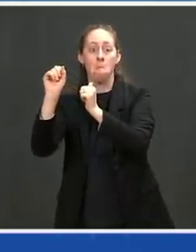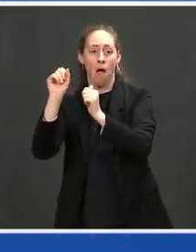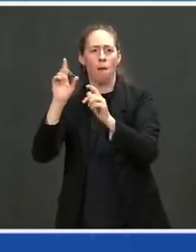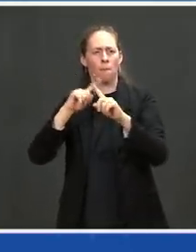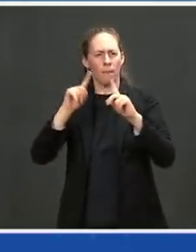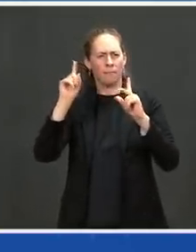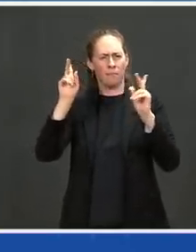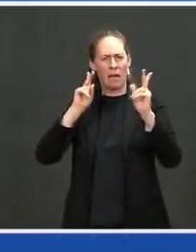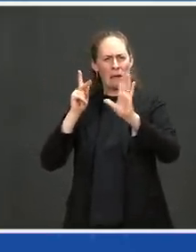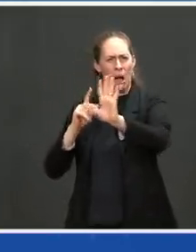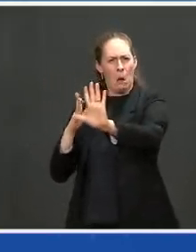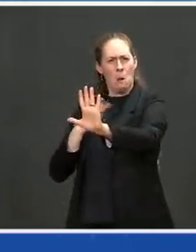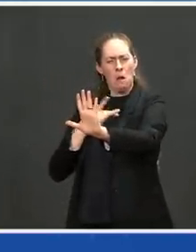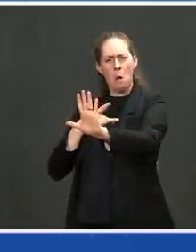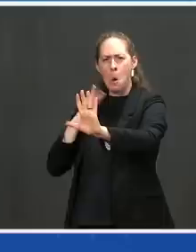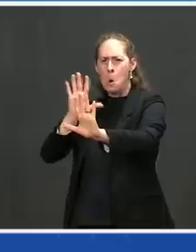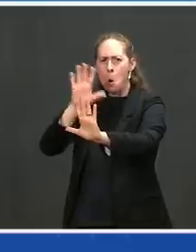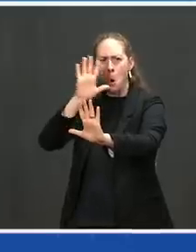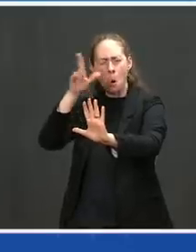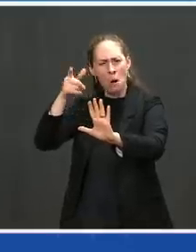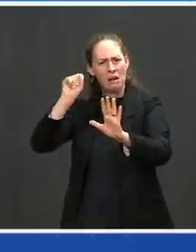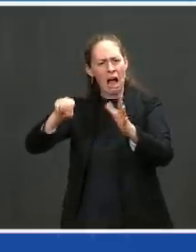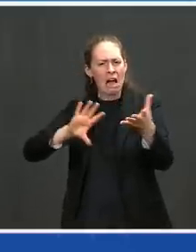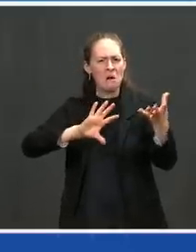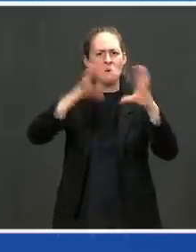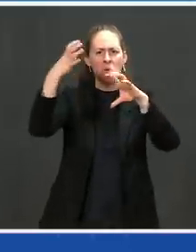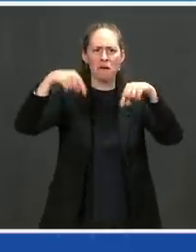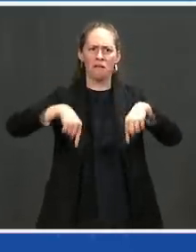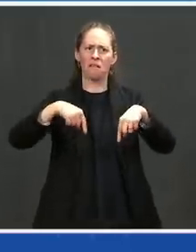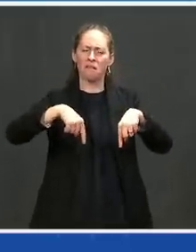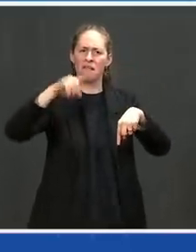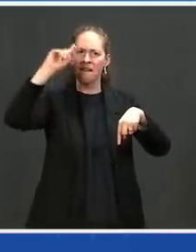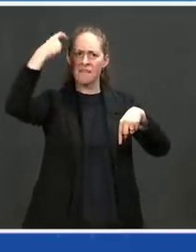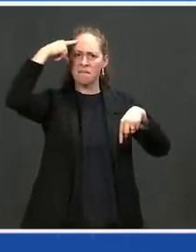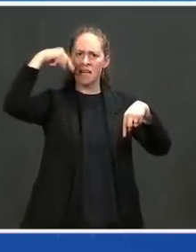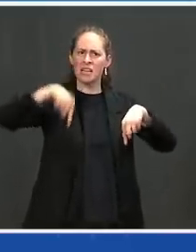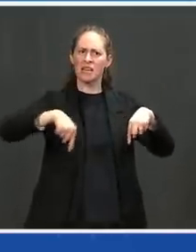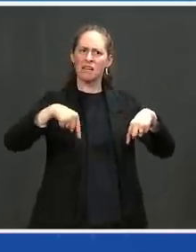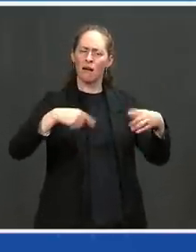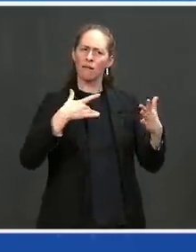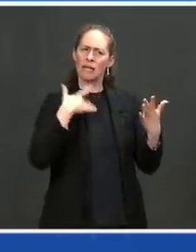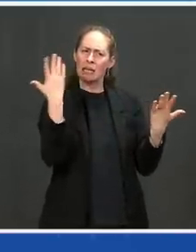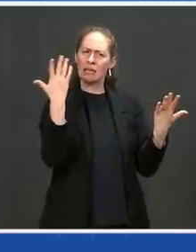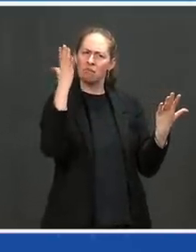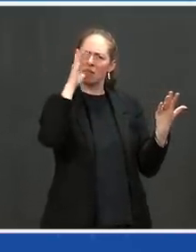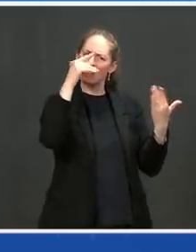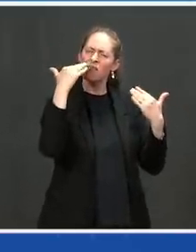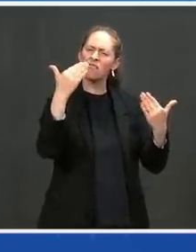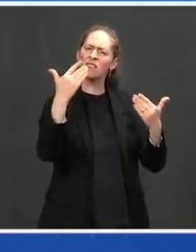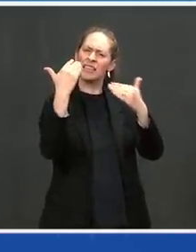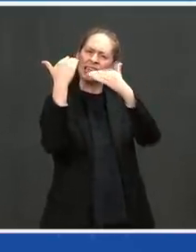Why not back a filibuster rule that at least gets around issues including voting rights or immigration?